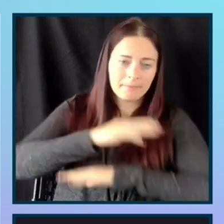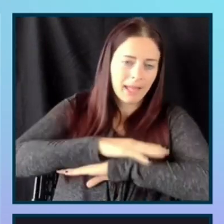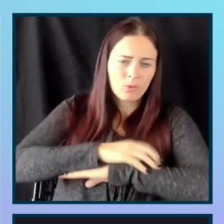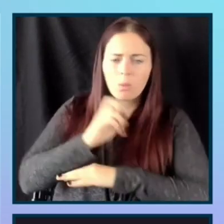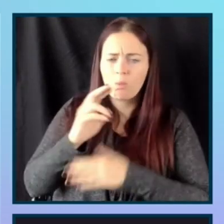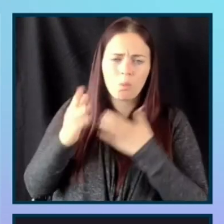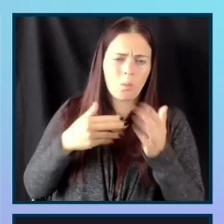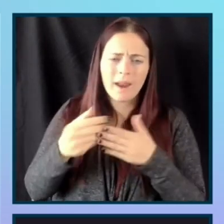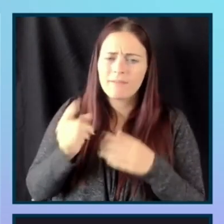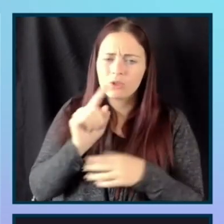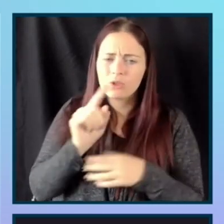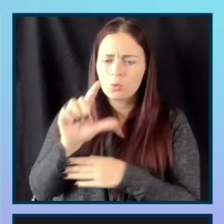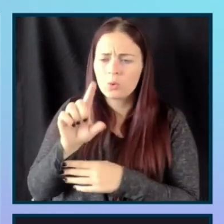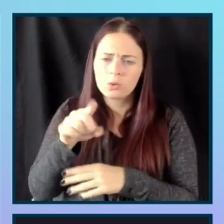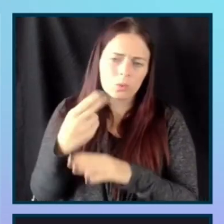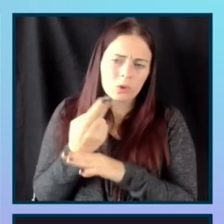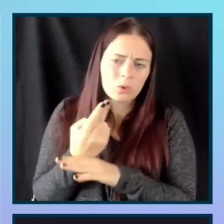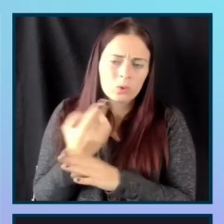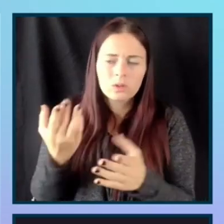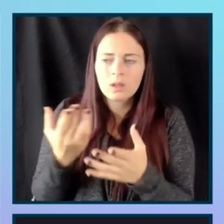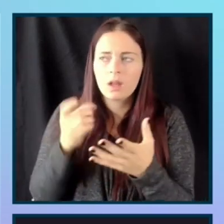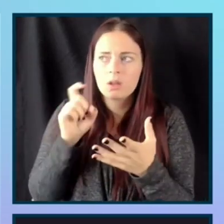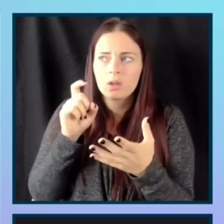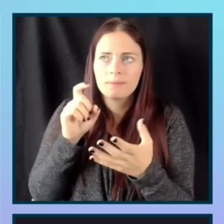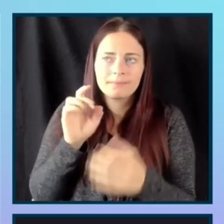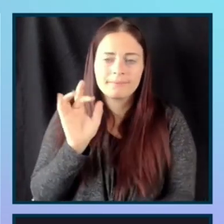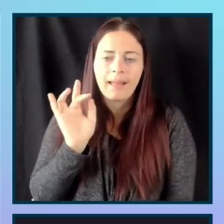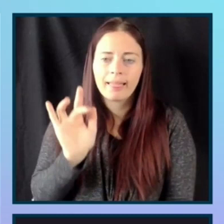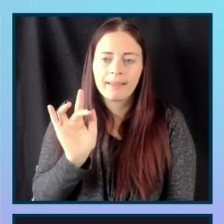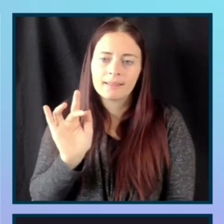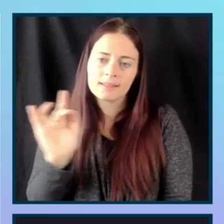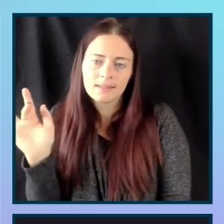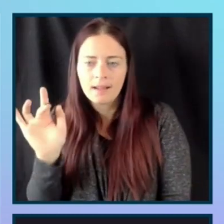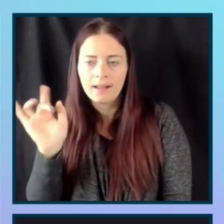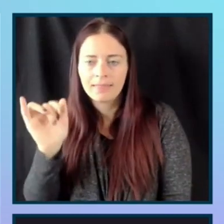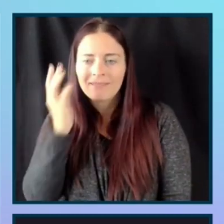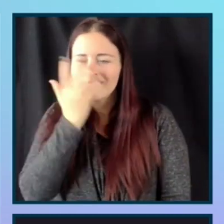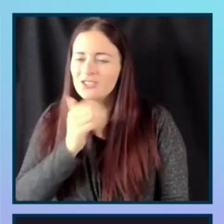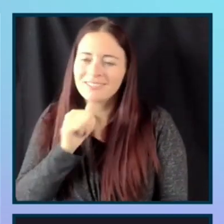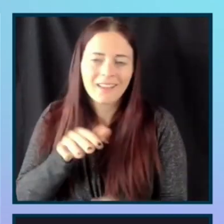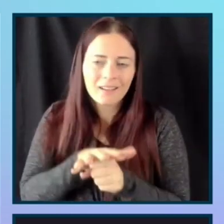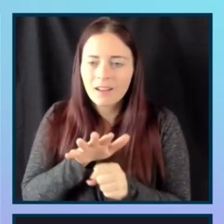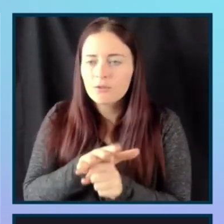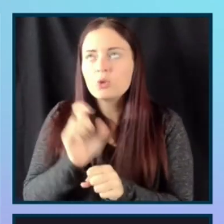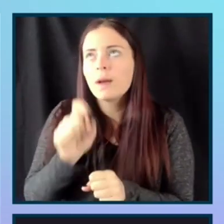that simply having click events alone is not enough. And we've got to consider the way we implement our own